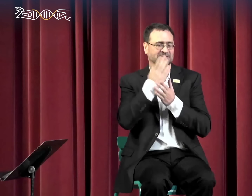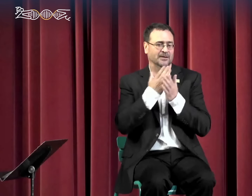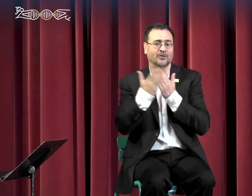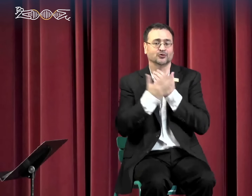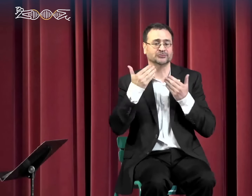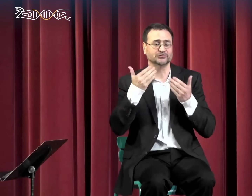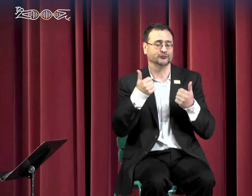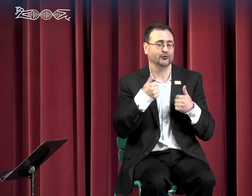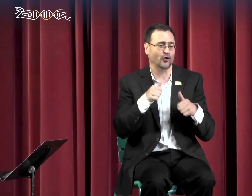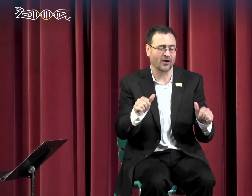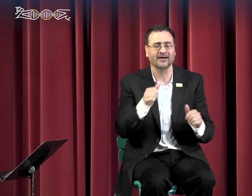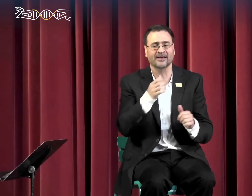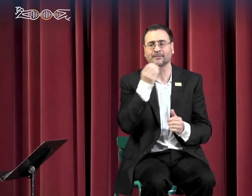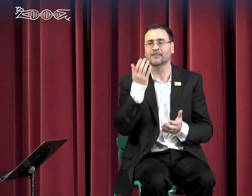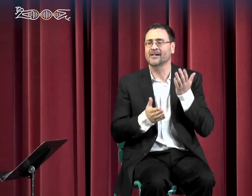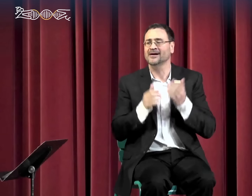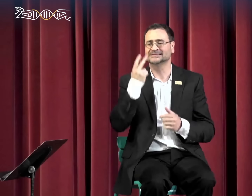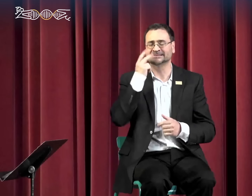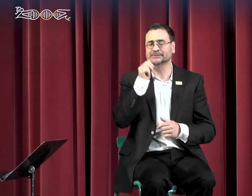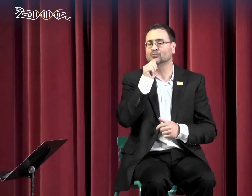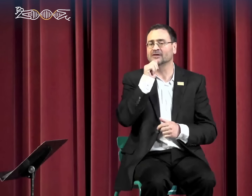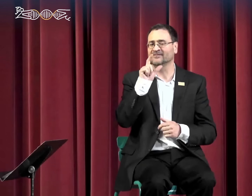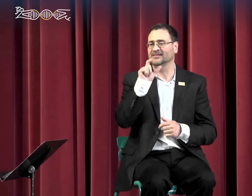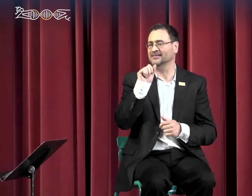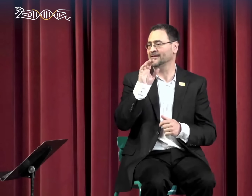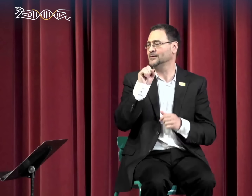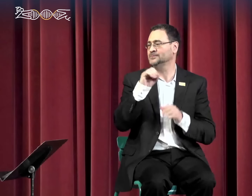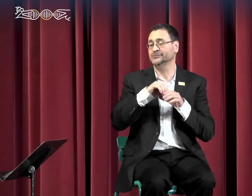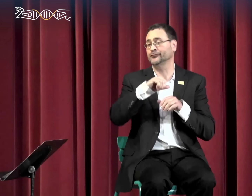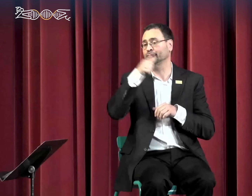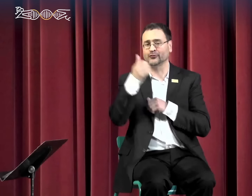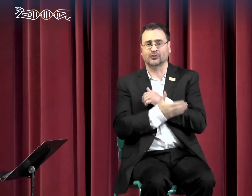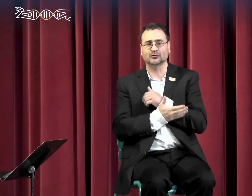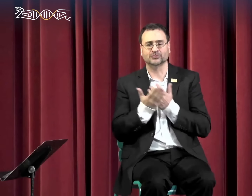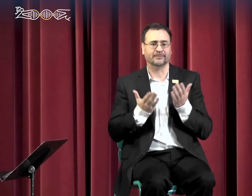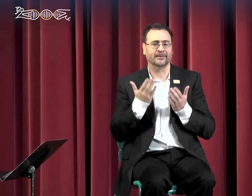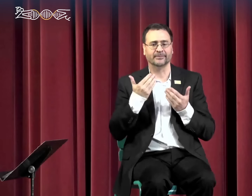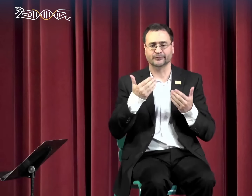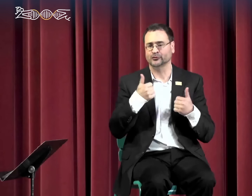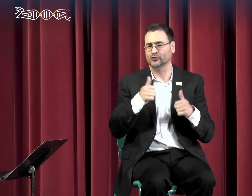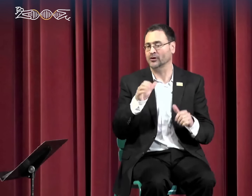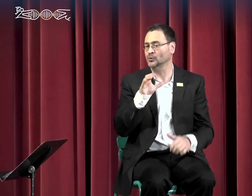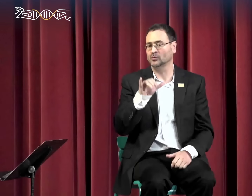world they won't participate, but you may see things happening in private